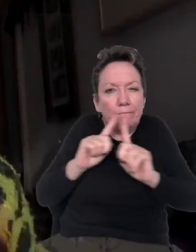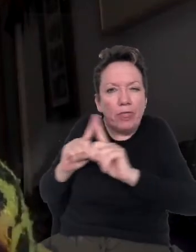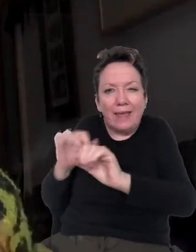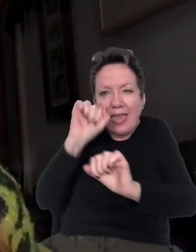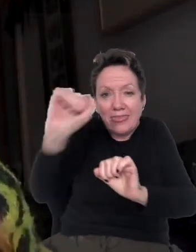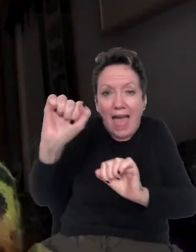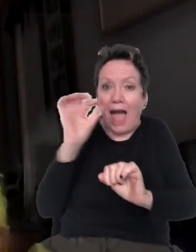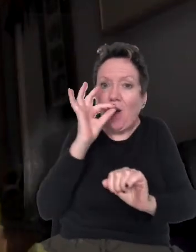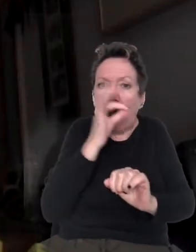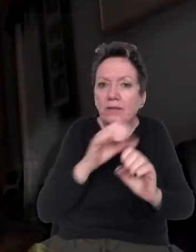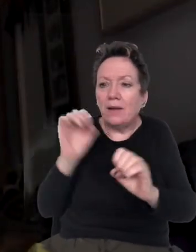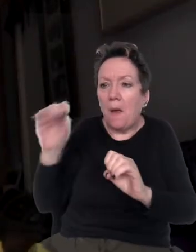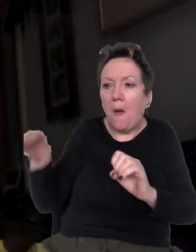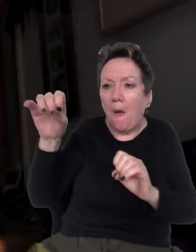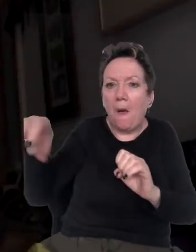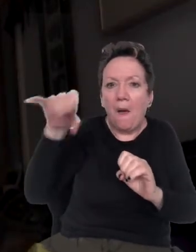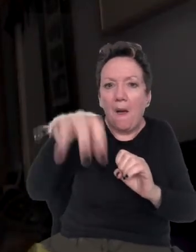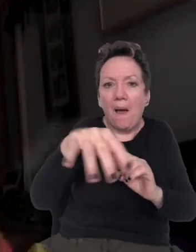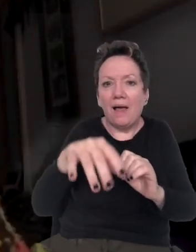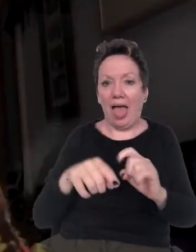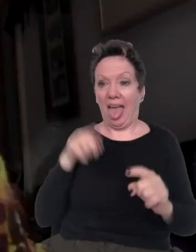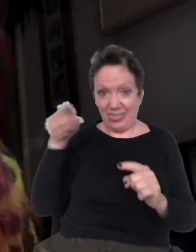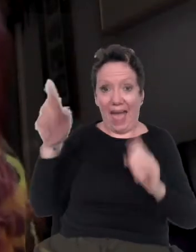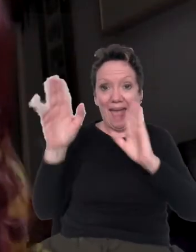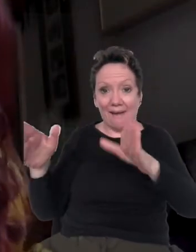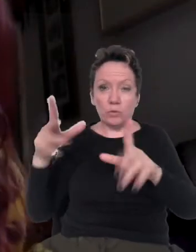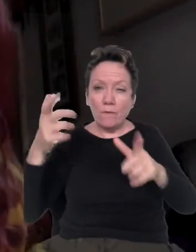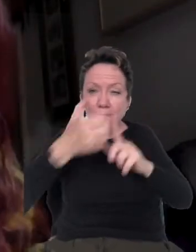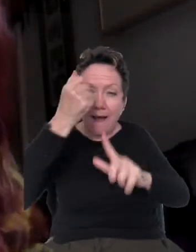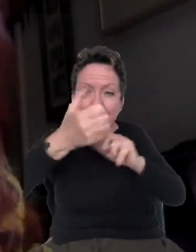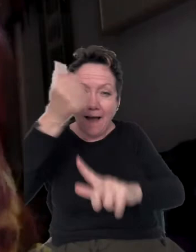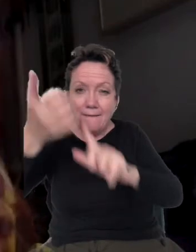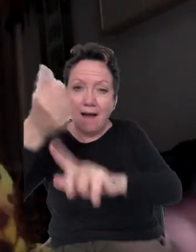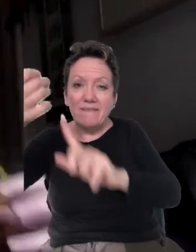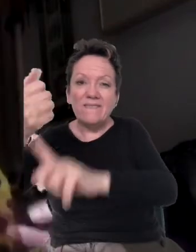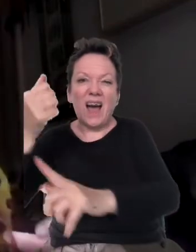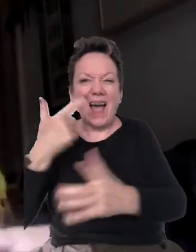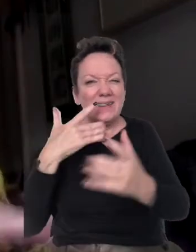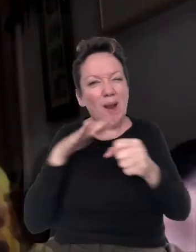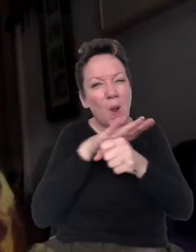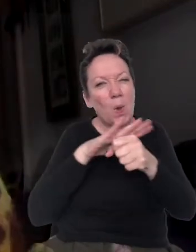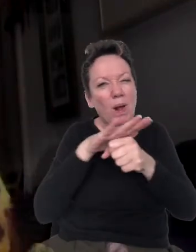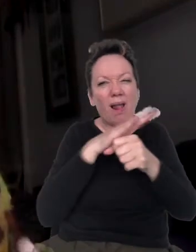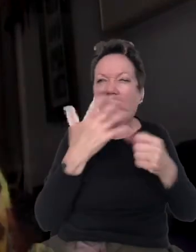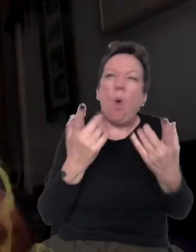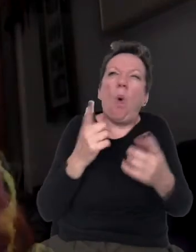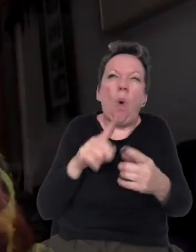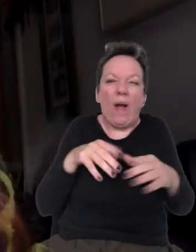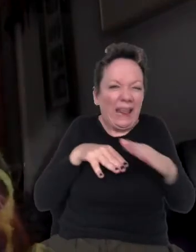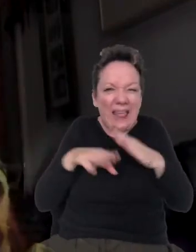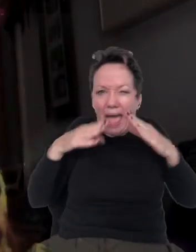child, scavenger hunt, kind of element of creating at the moment and that being really local around your house, around the space that you live.